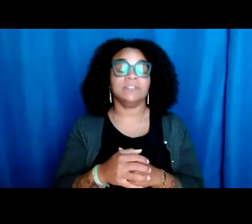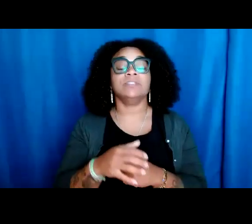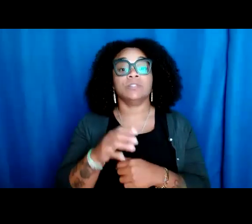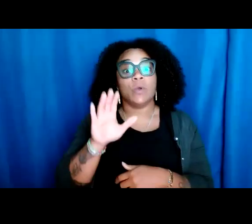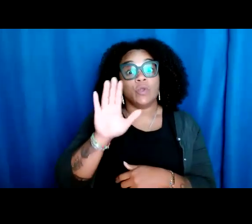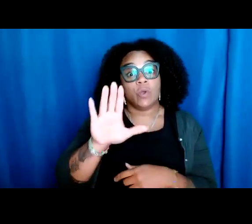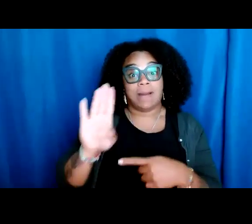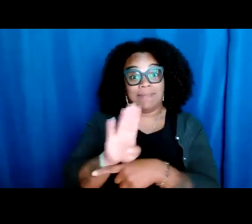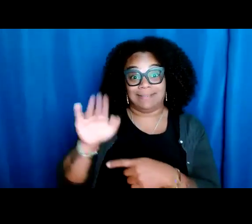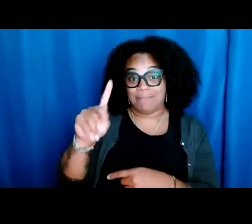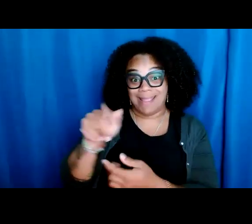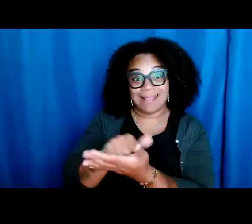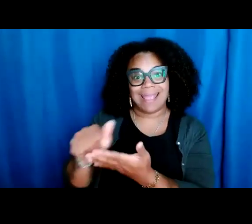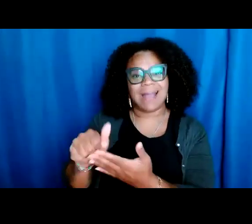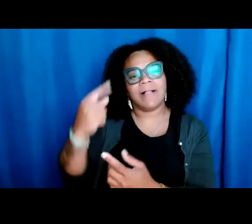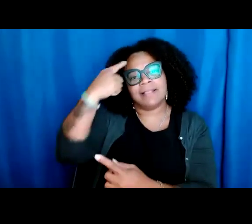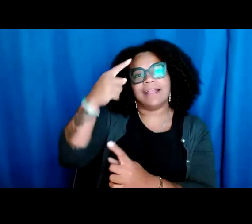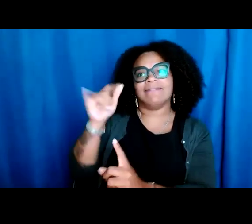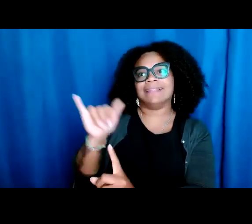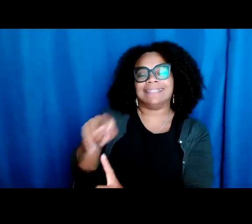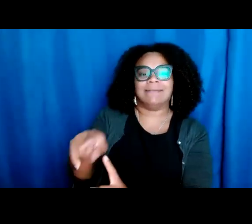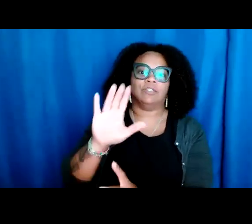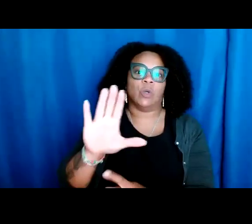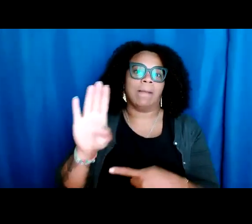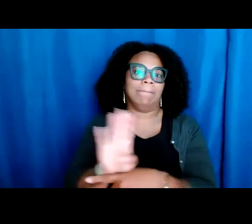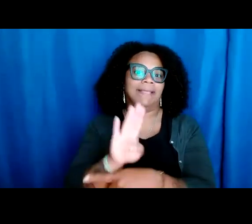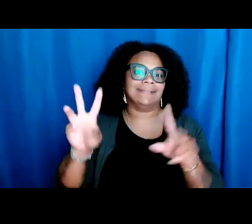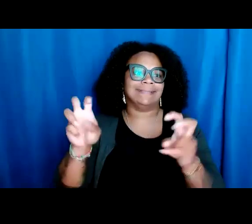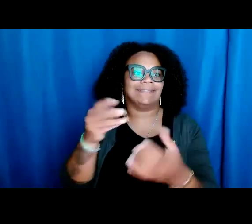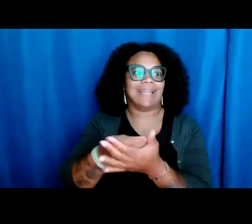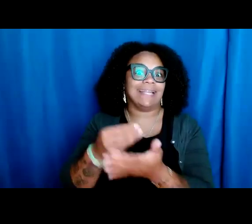your business financial home. You want to keep it clean. You want to